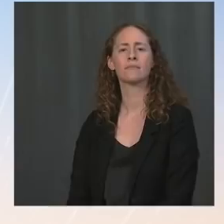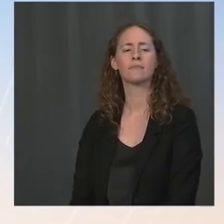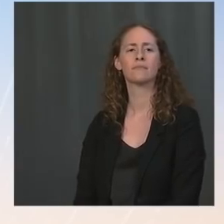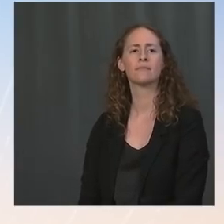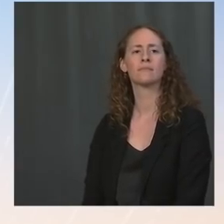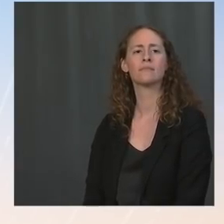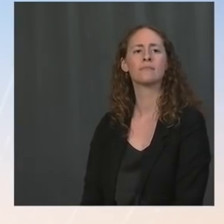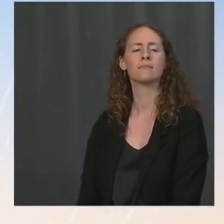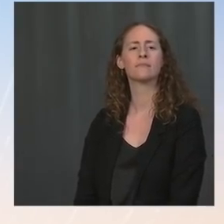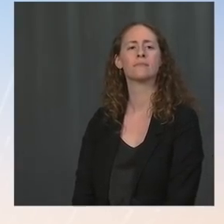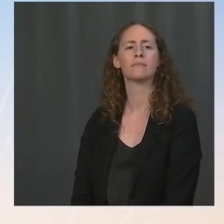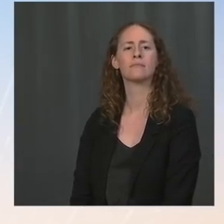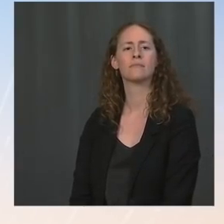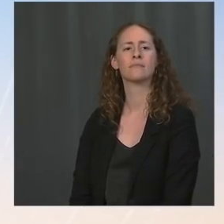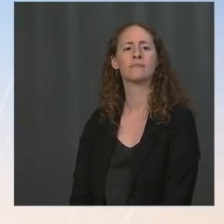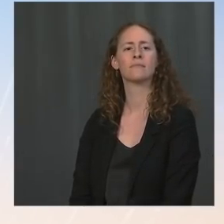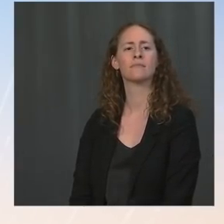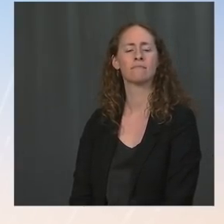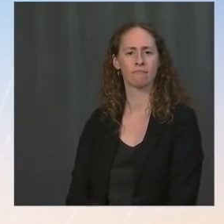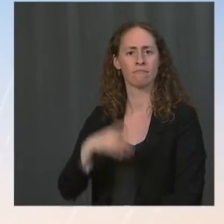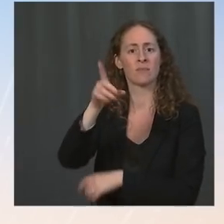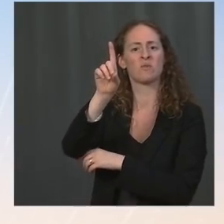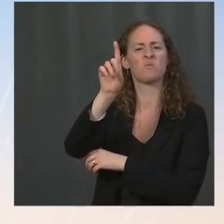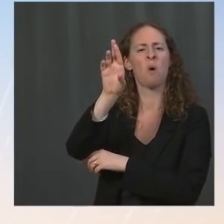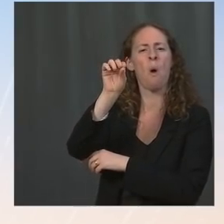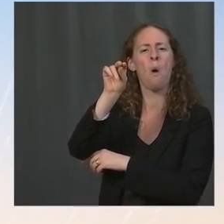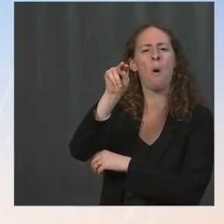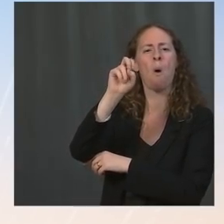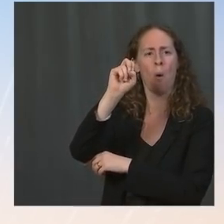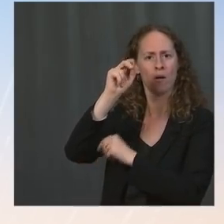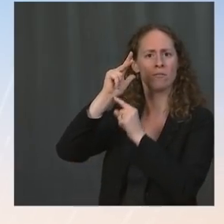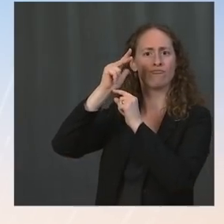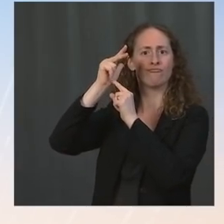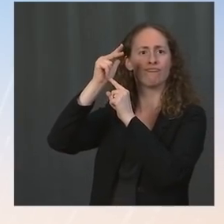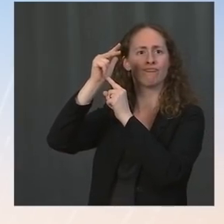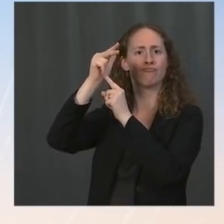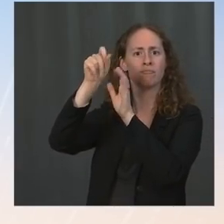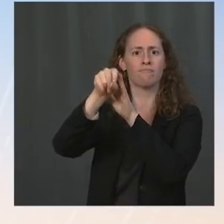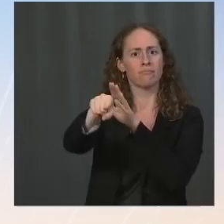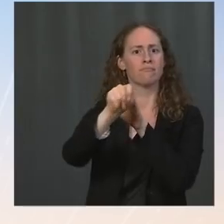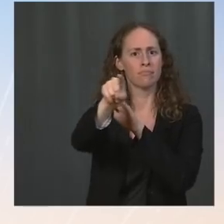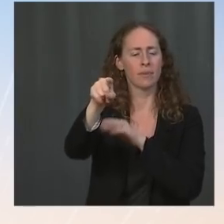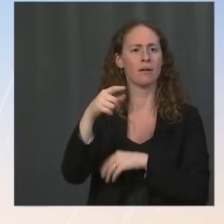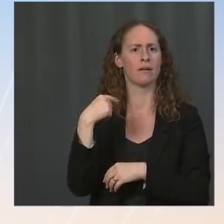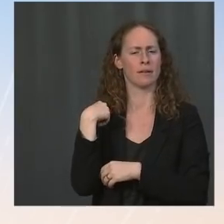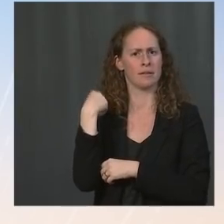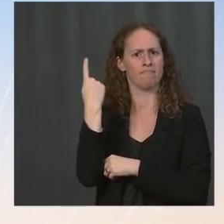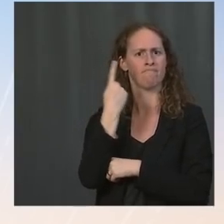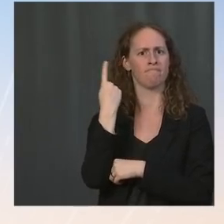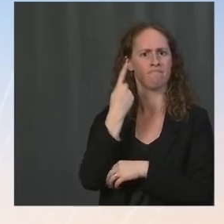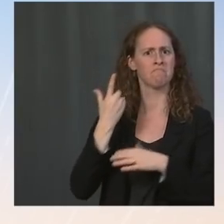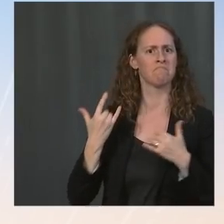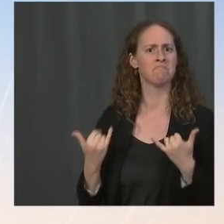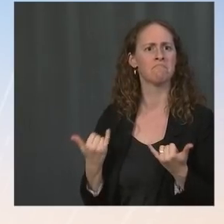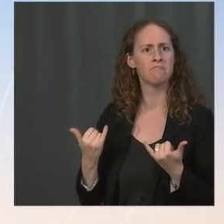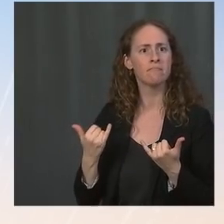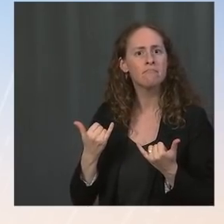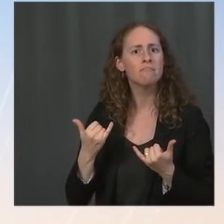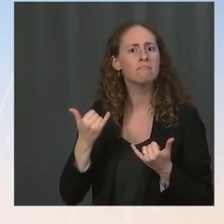it seems that we're witnessing these happen, you know, with more frequency. Obviously, we have the, you know, over-the-horizon ability to get this done;